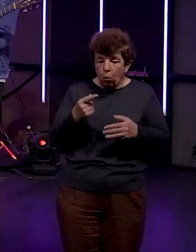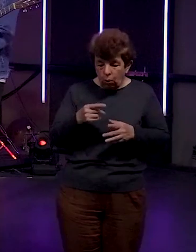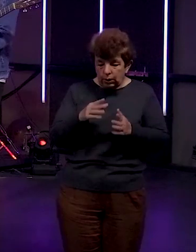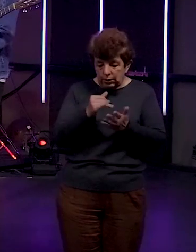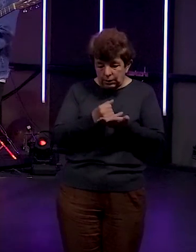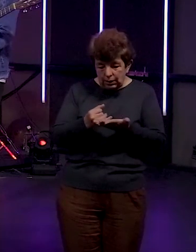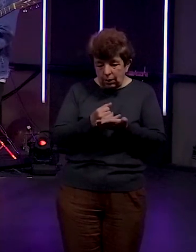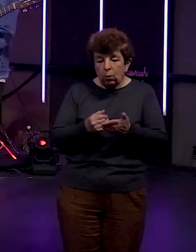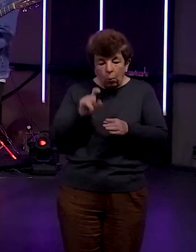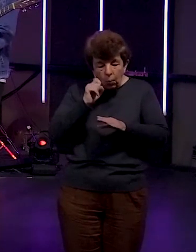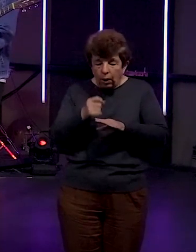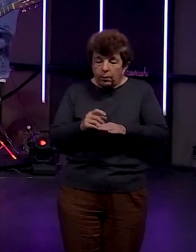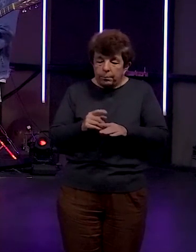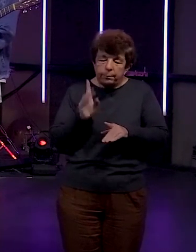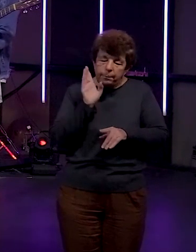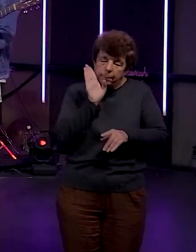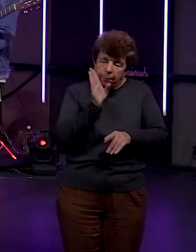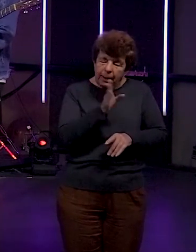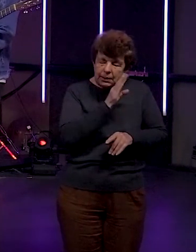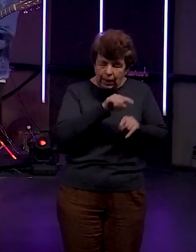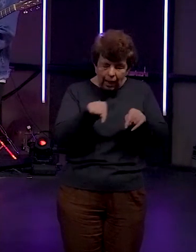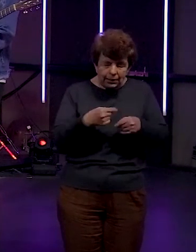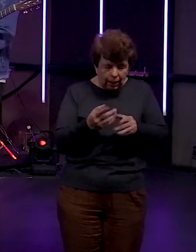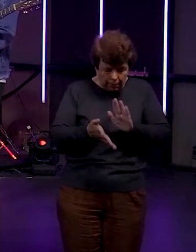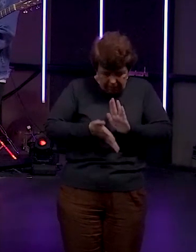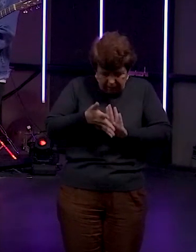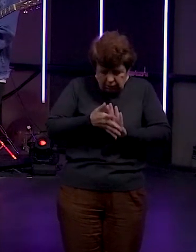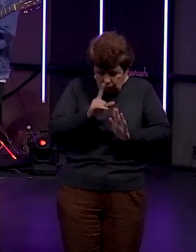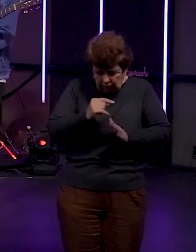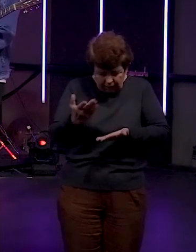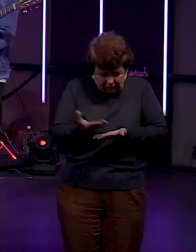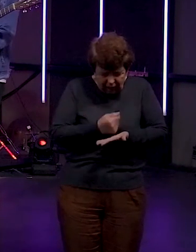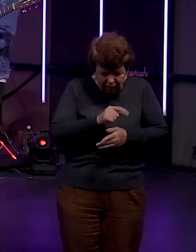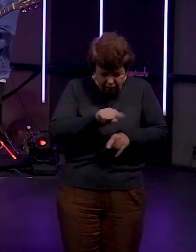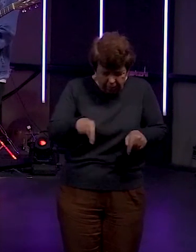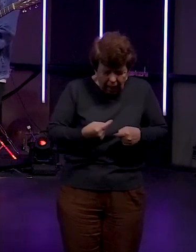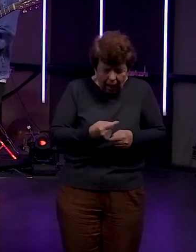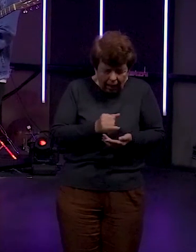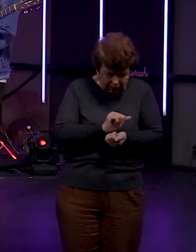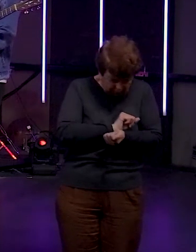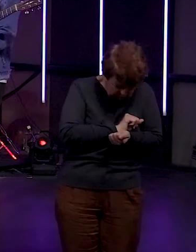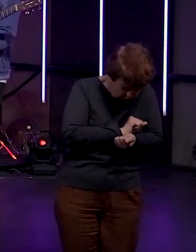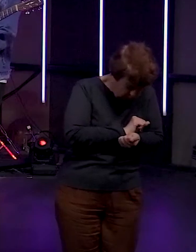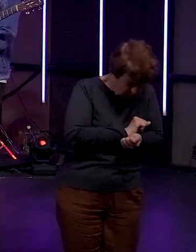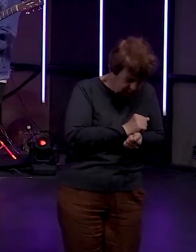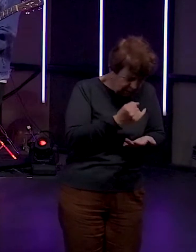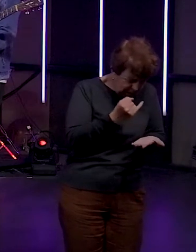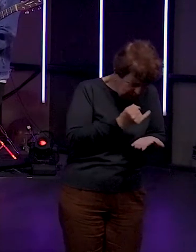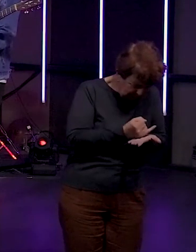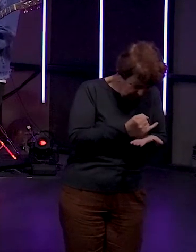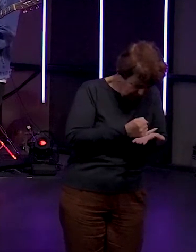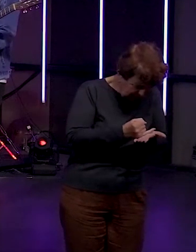over us. That we might be saved from our slavery to sin and death.